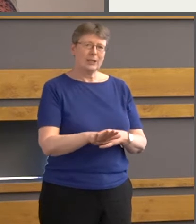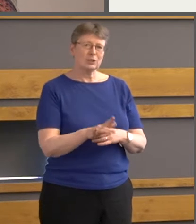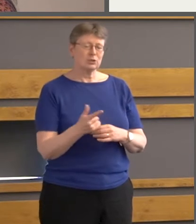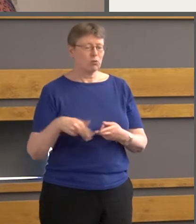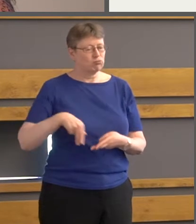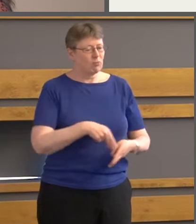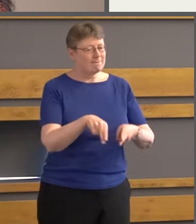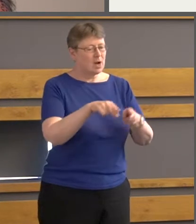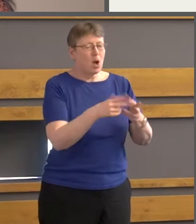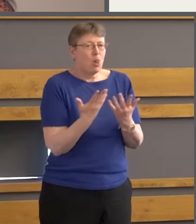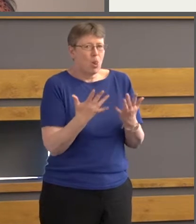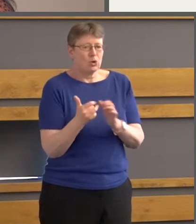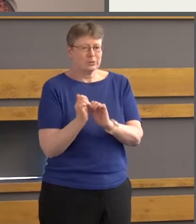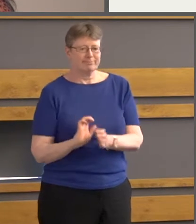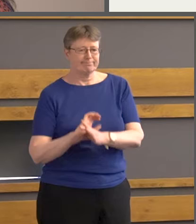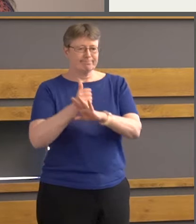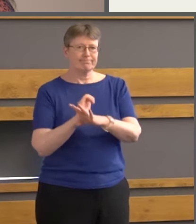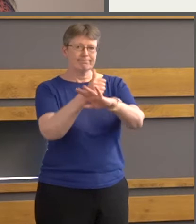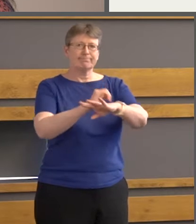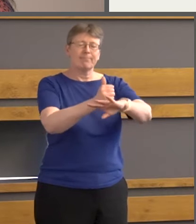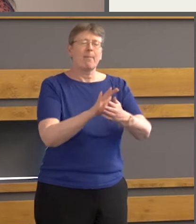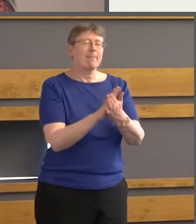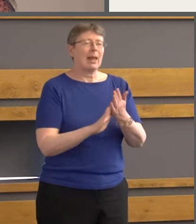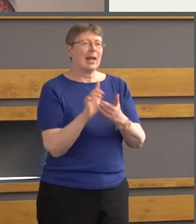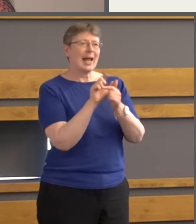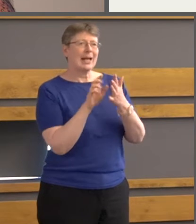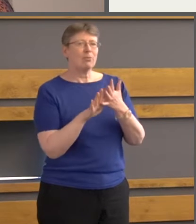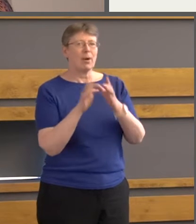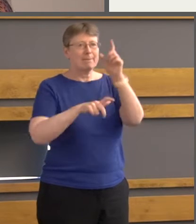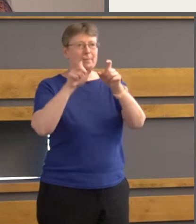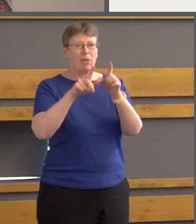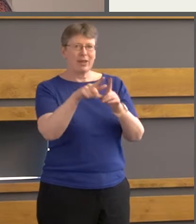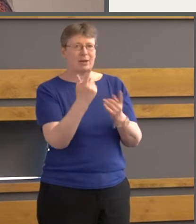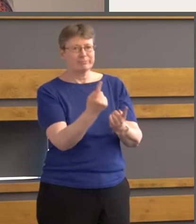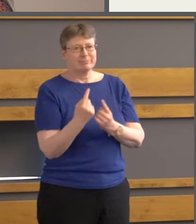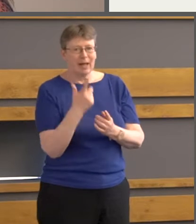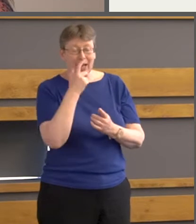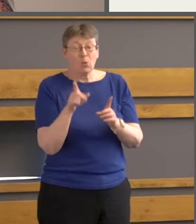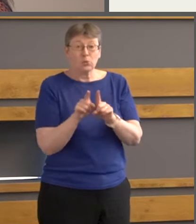It was close enough to Edinburgh to have a ready workforce, a captive market for its paper and coal,